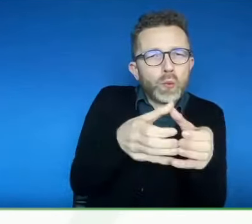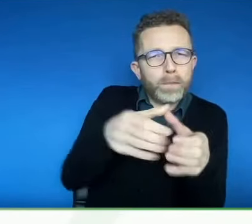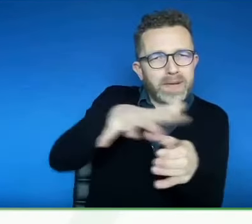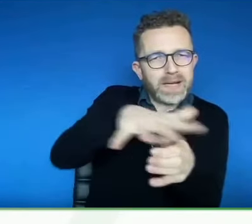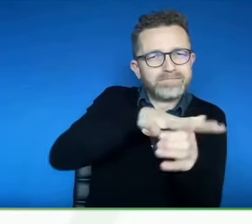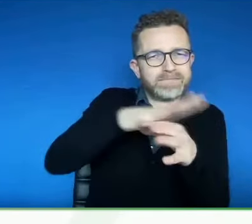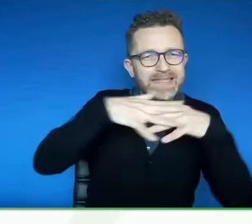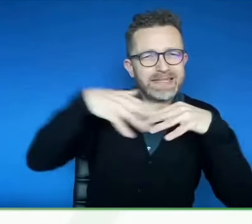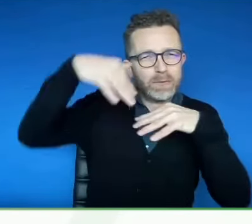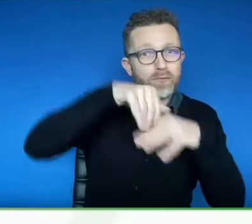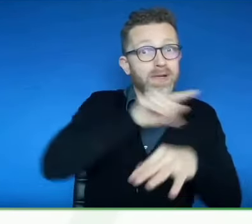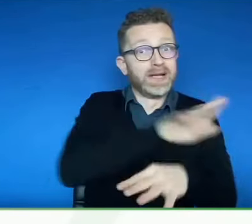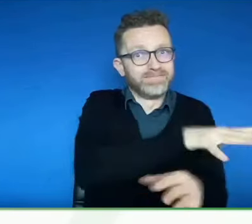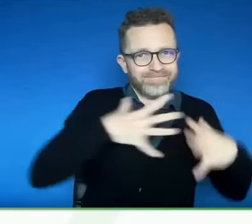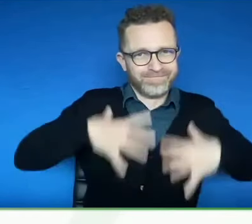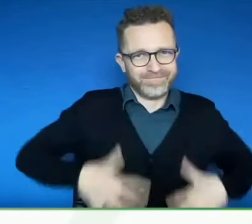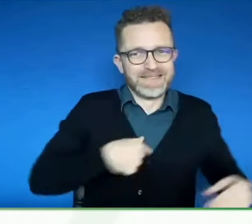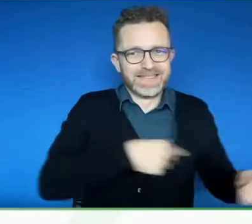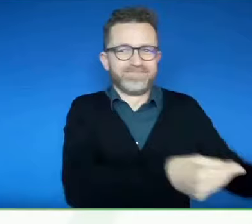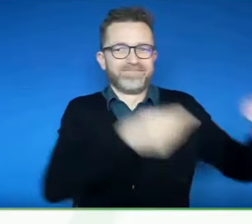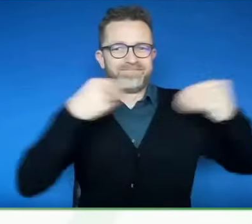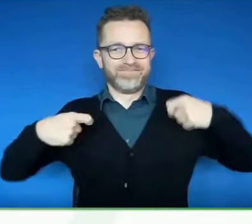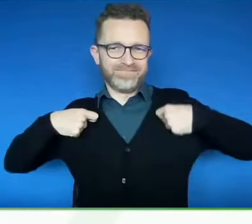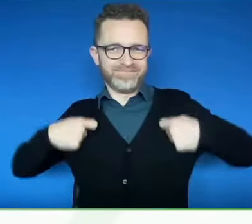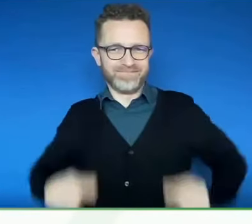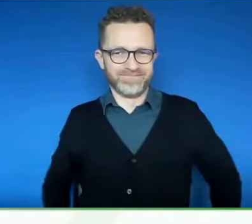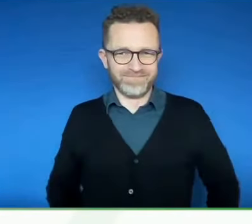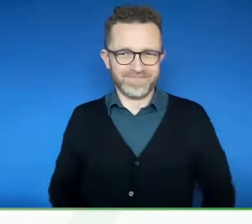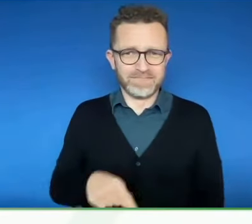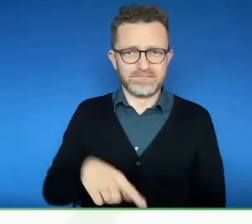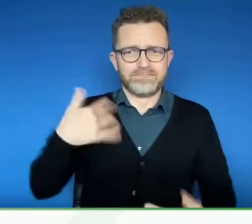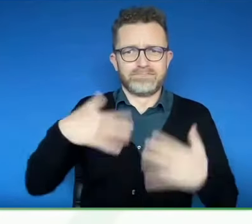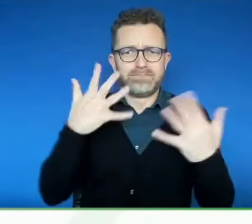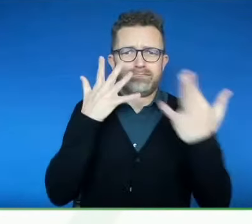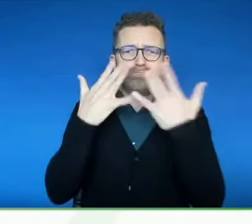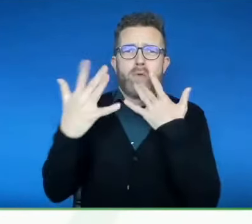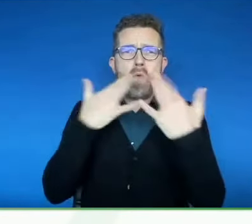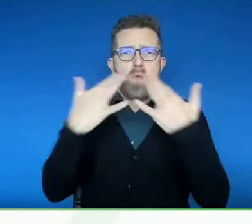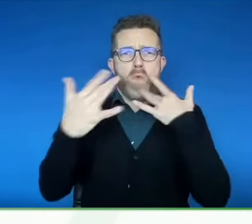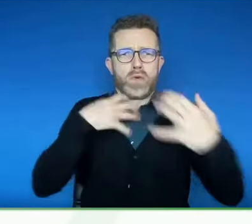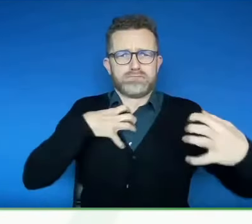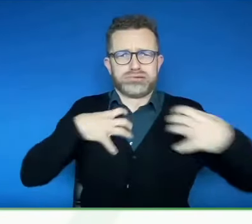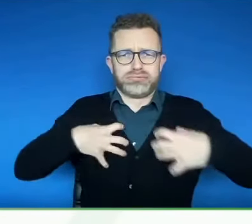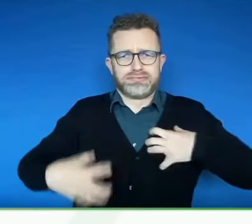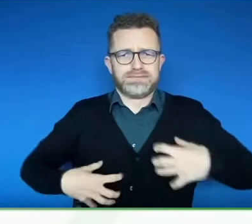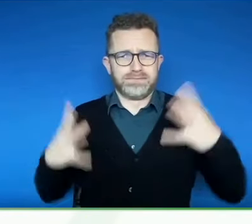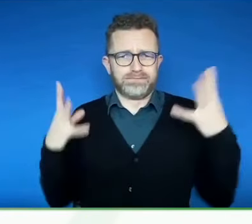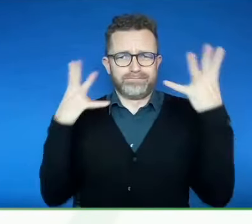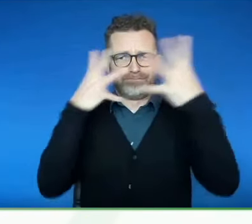I am dark skinned with black hair and thank you so much and I am so